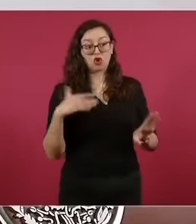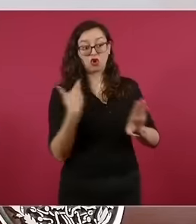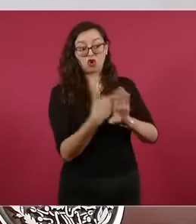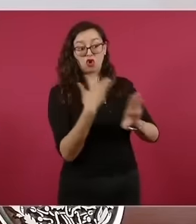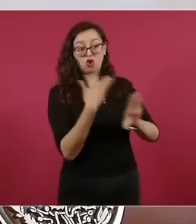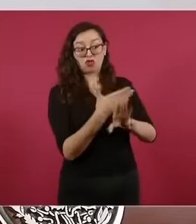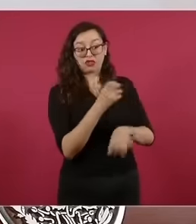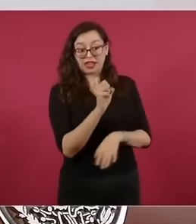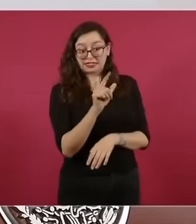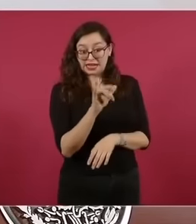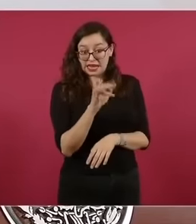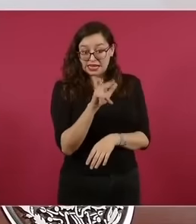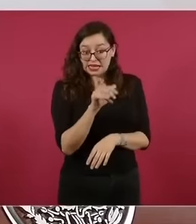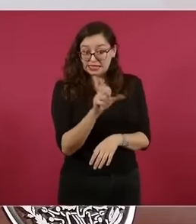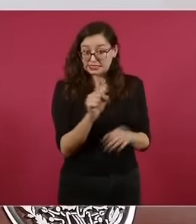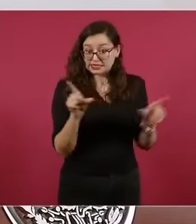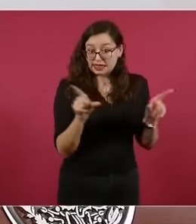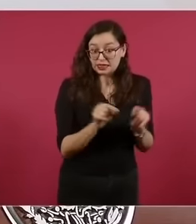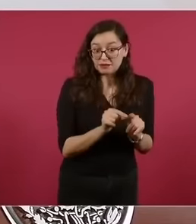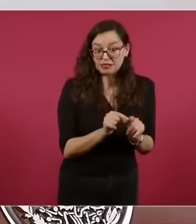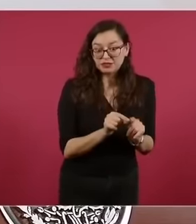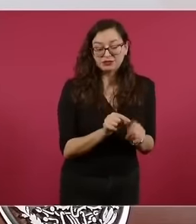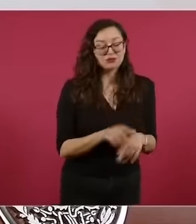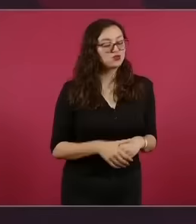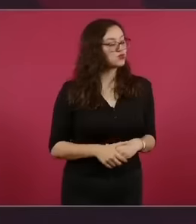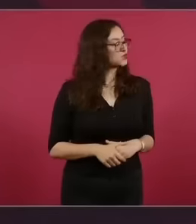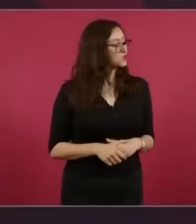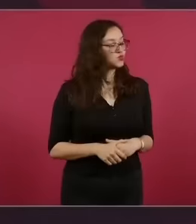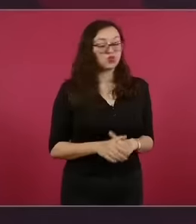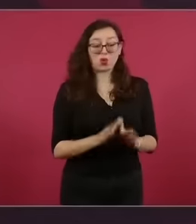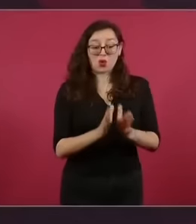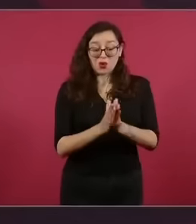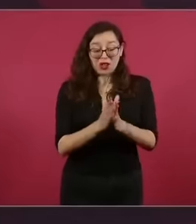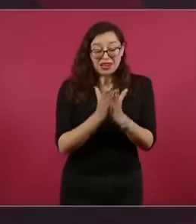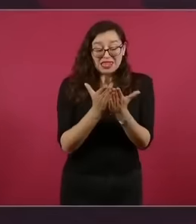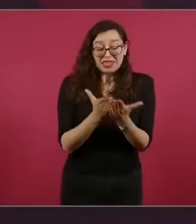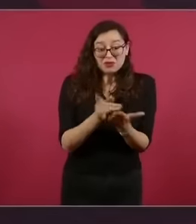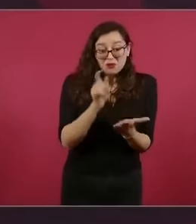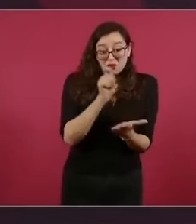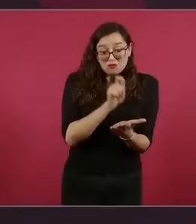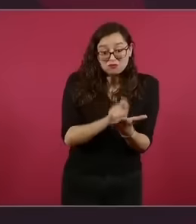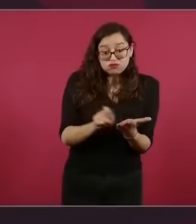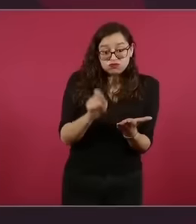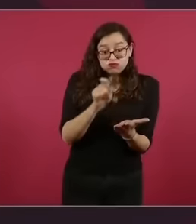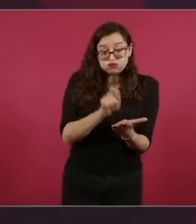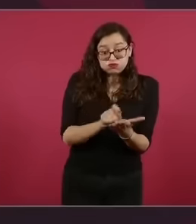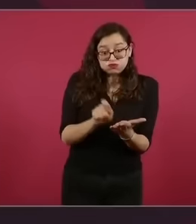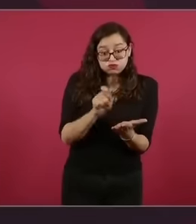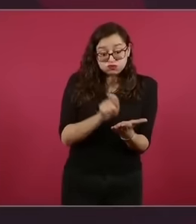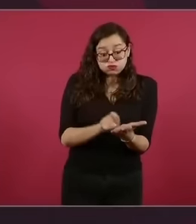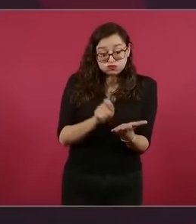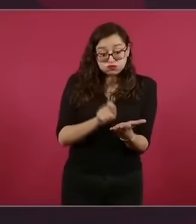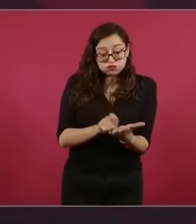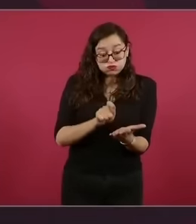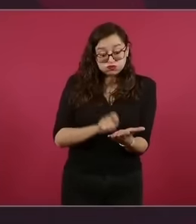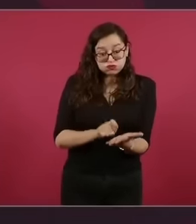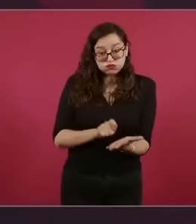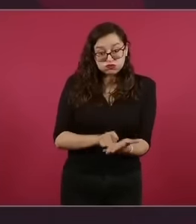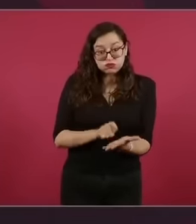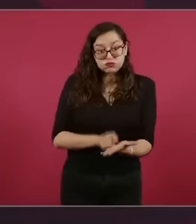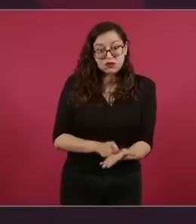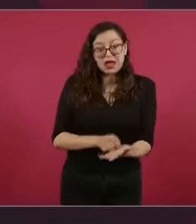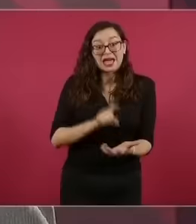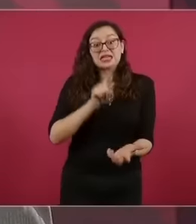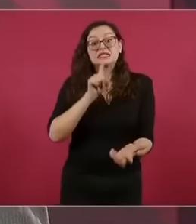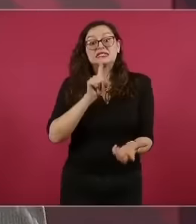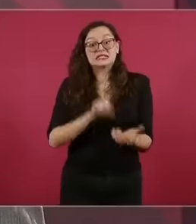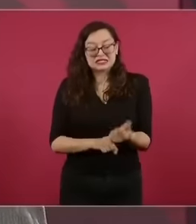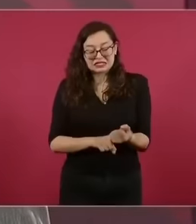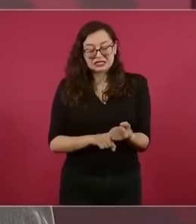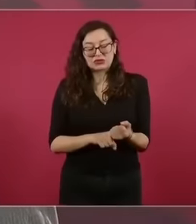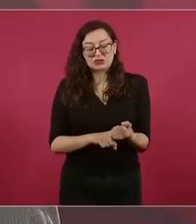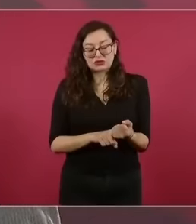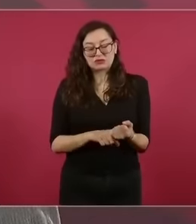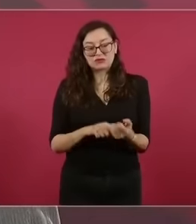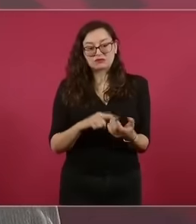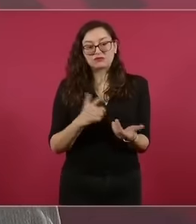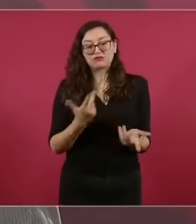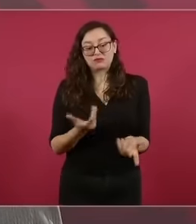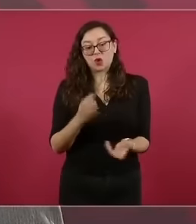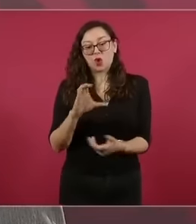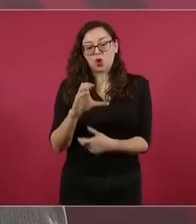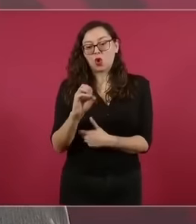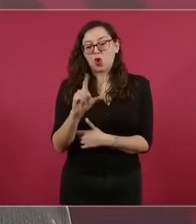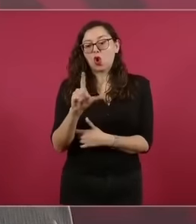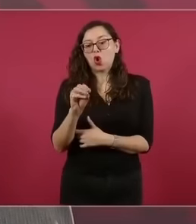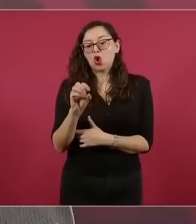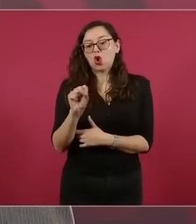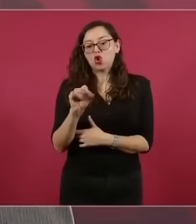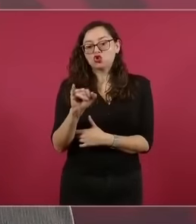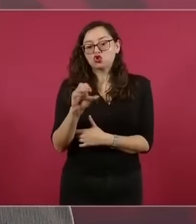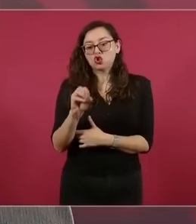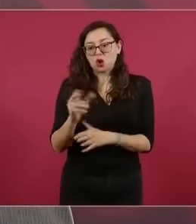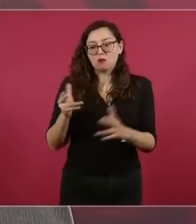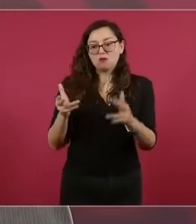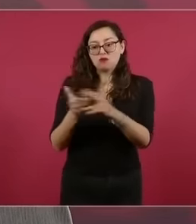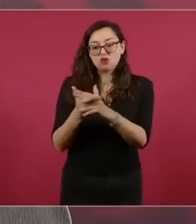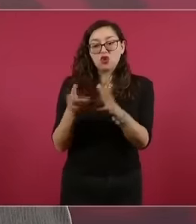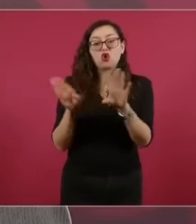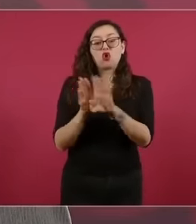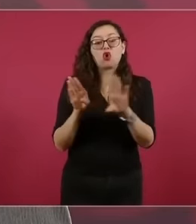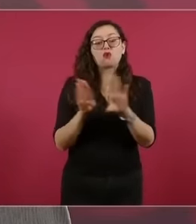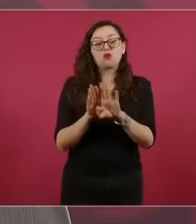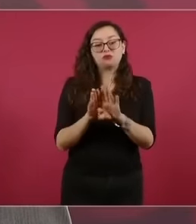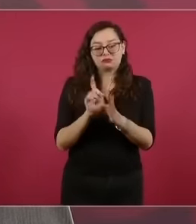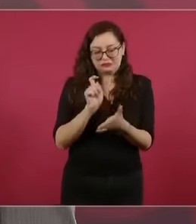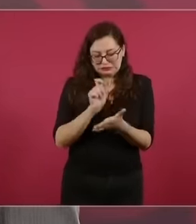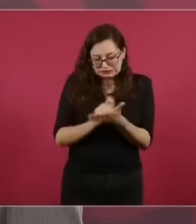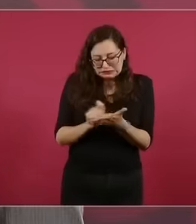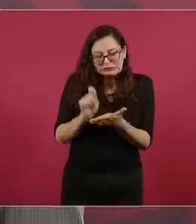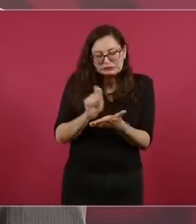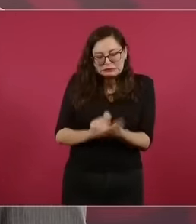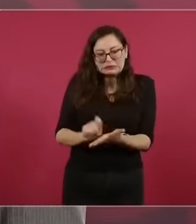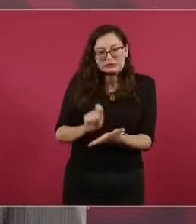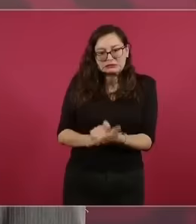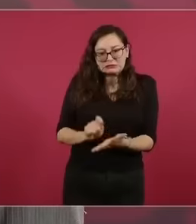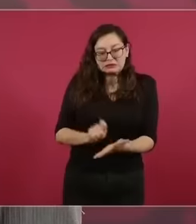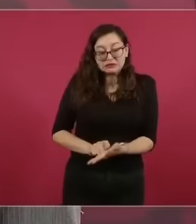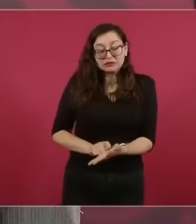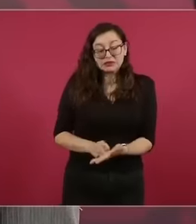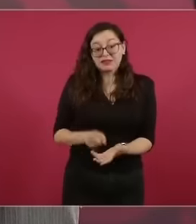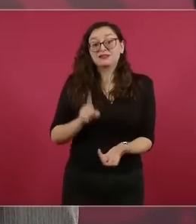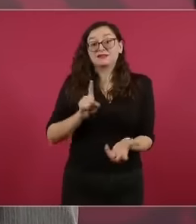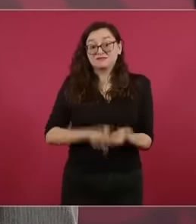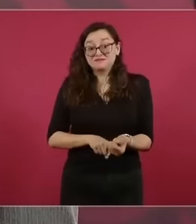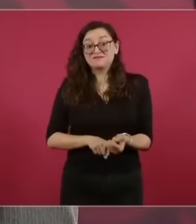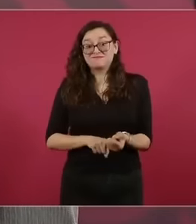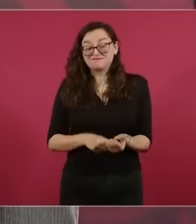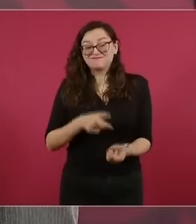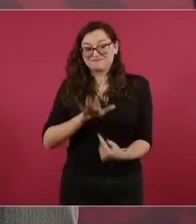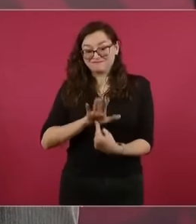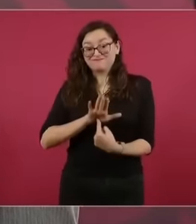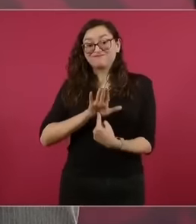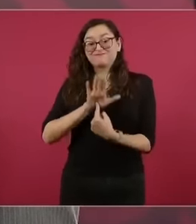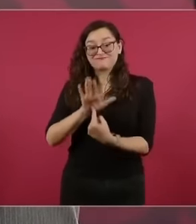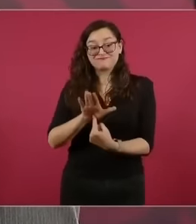book about the murder file of Colosio and talks among other things about how